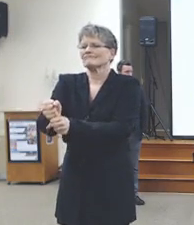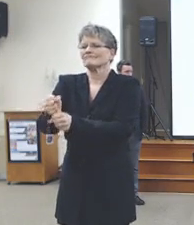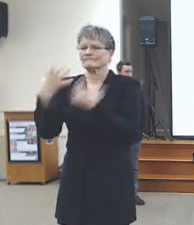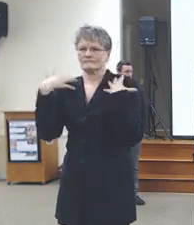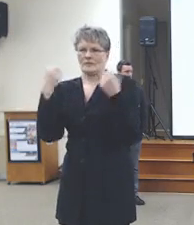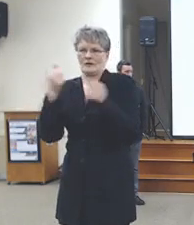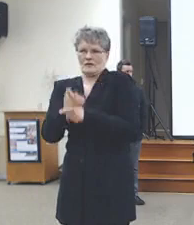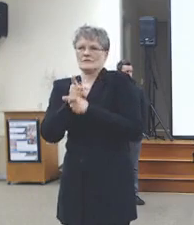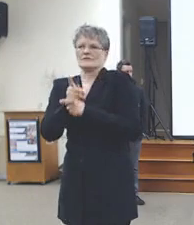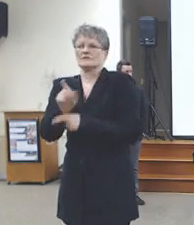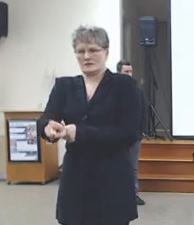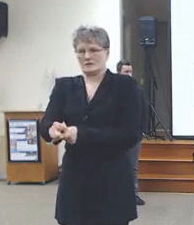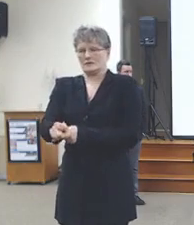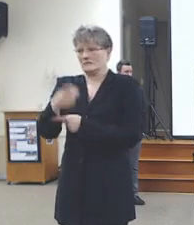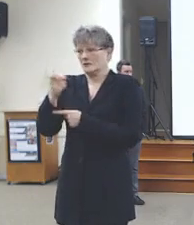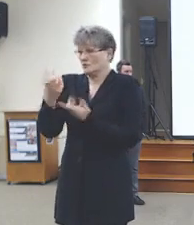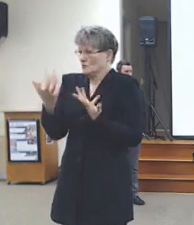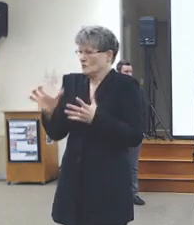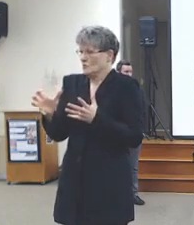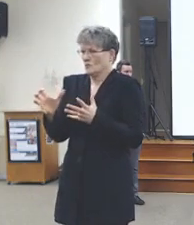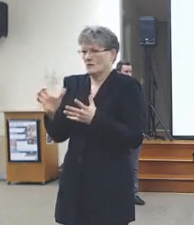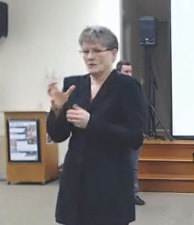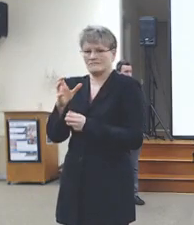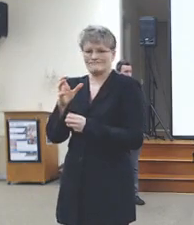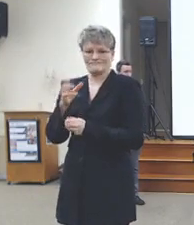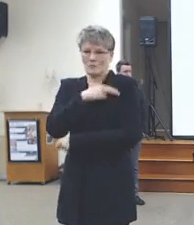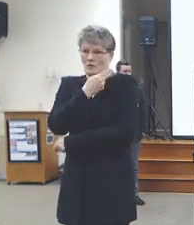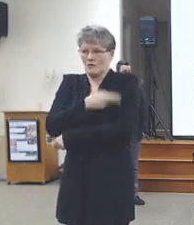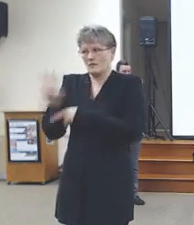expose the folks at the hospital unknowingly to the virus we make sure